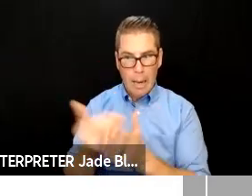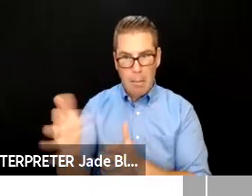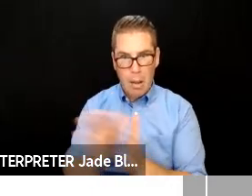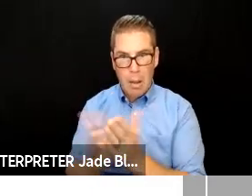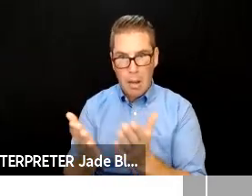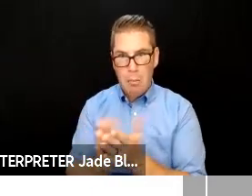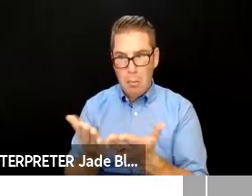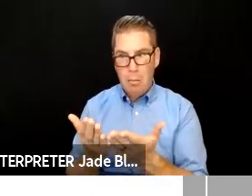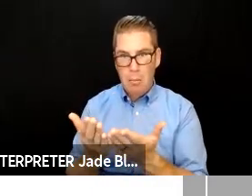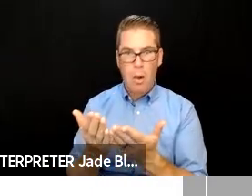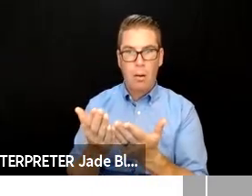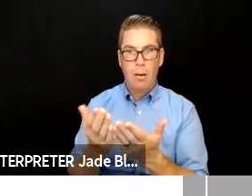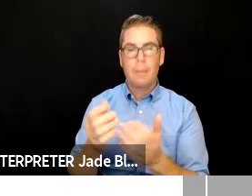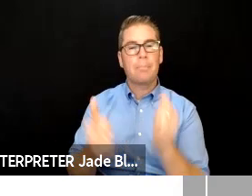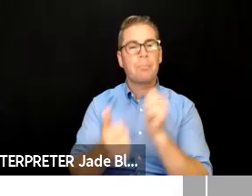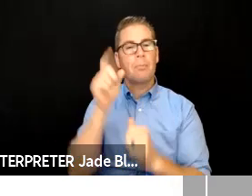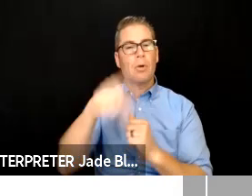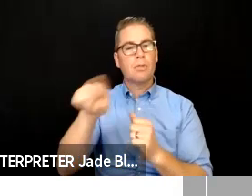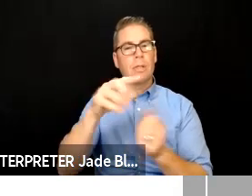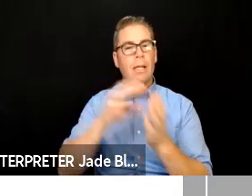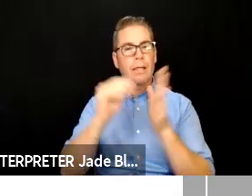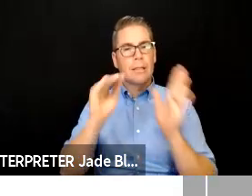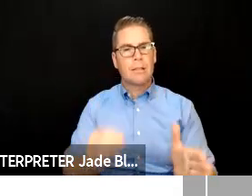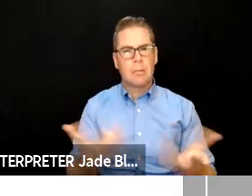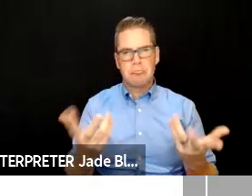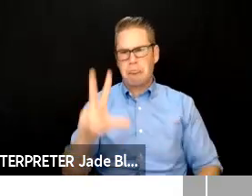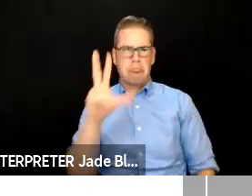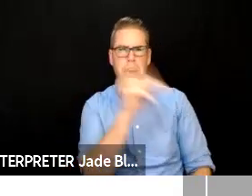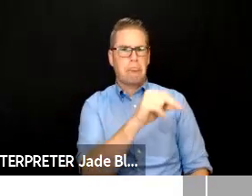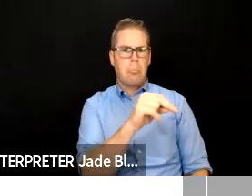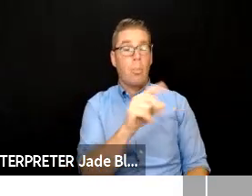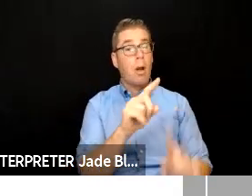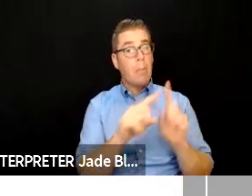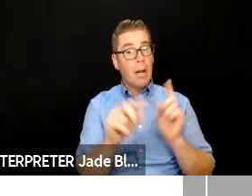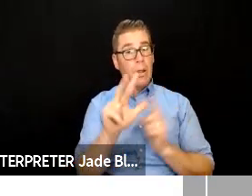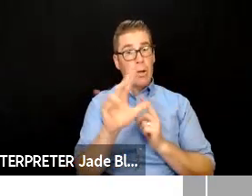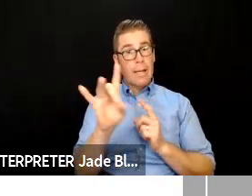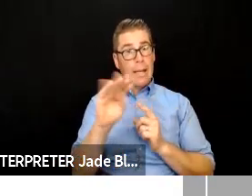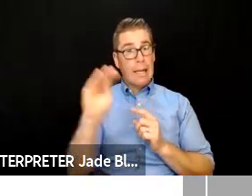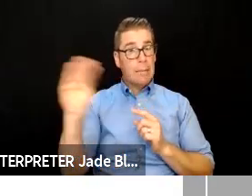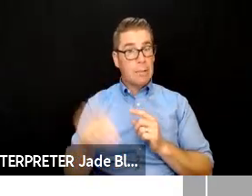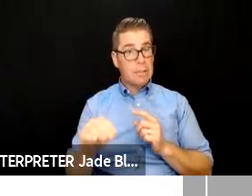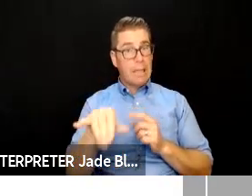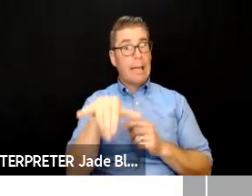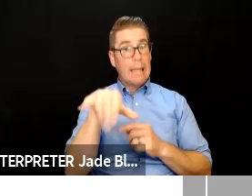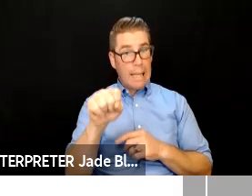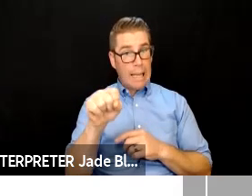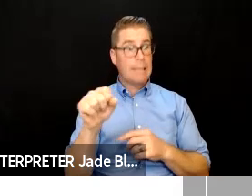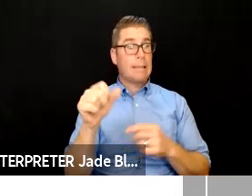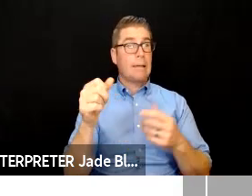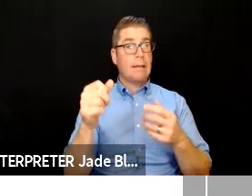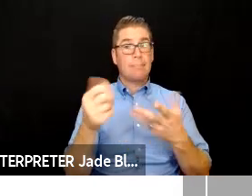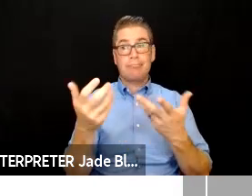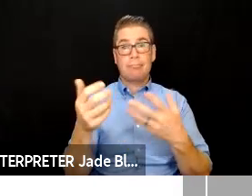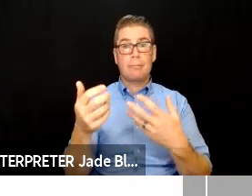Sally Potter: However, there's a, you know, a very large number. What is that 38% that you know have dropped a course, simply because they could not